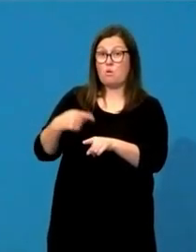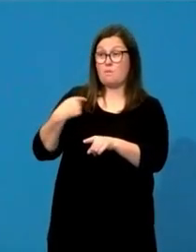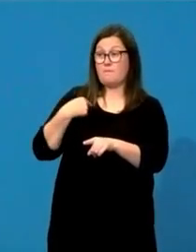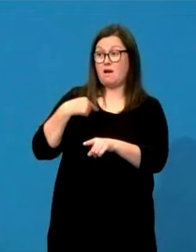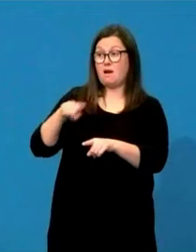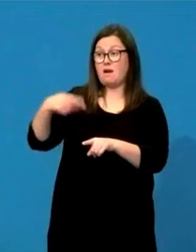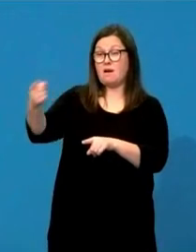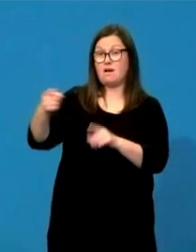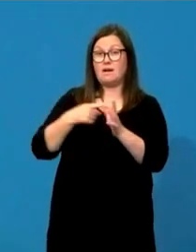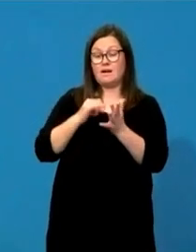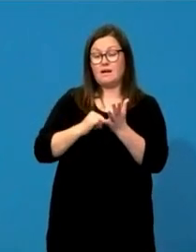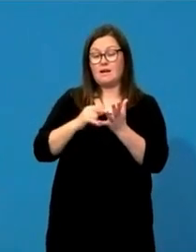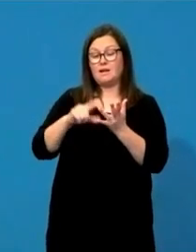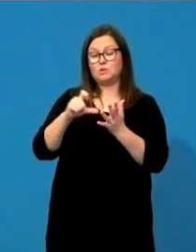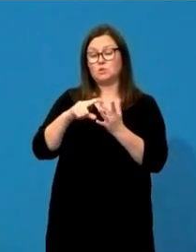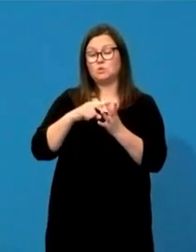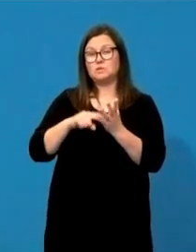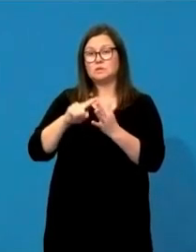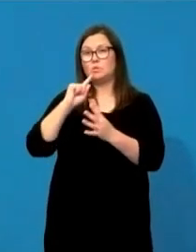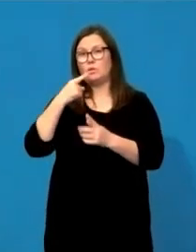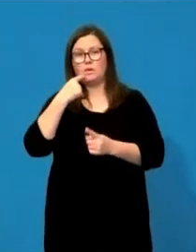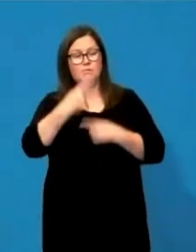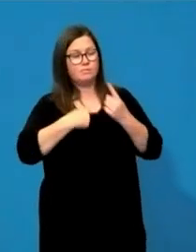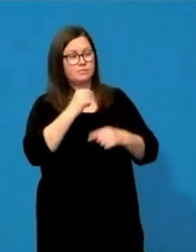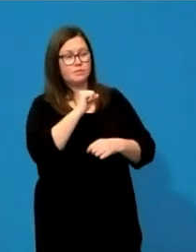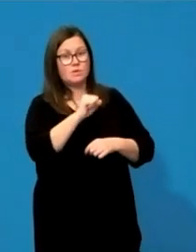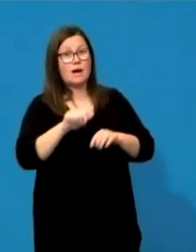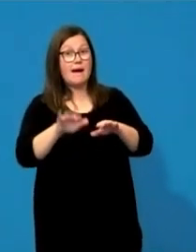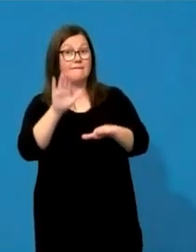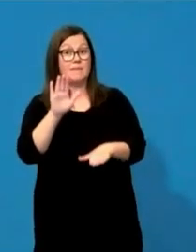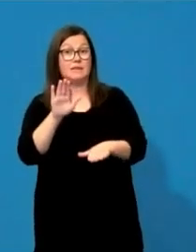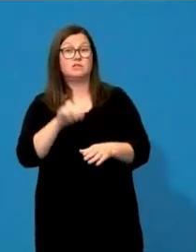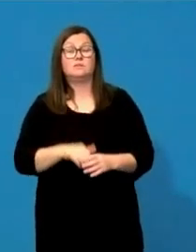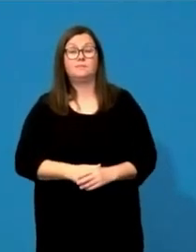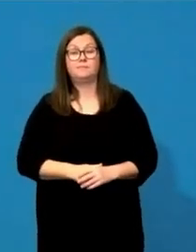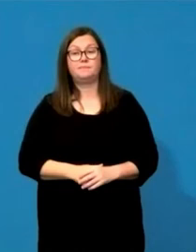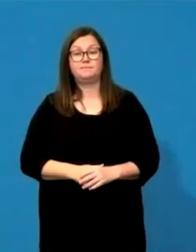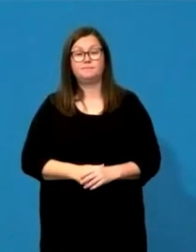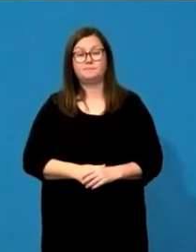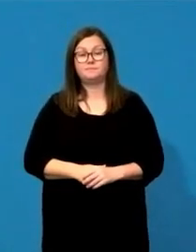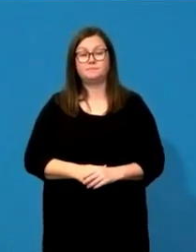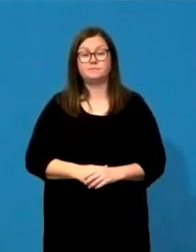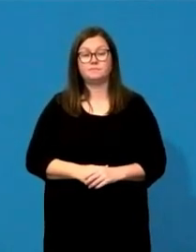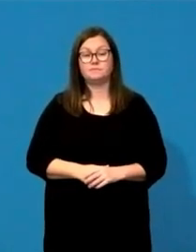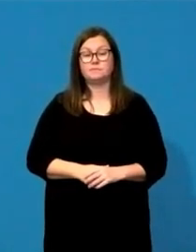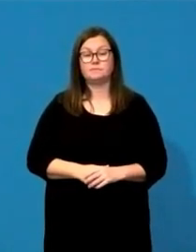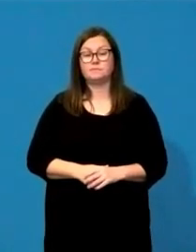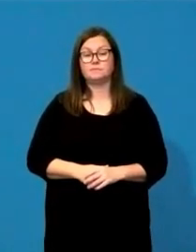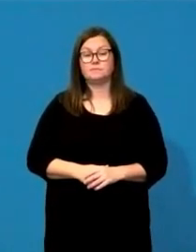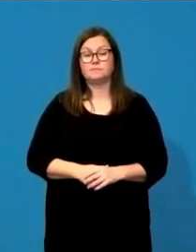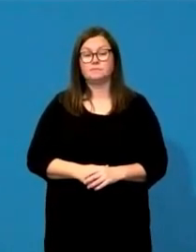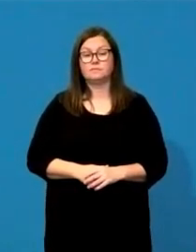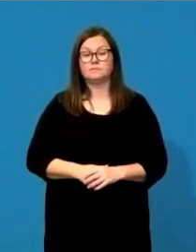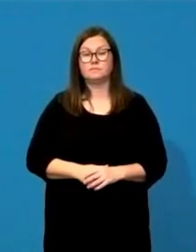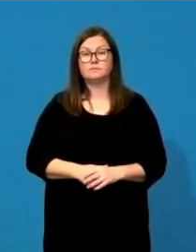administer - I think it's the affirmations in each